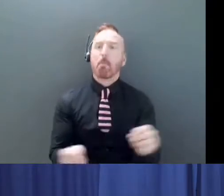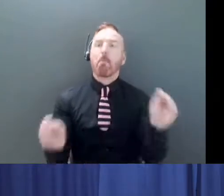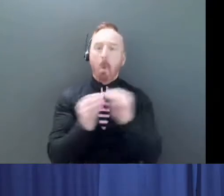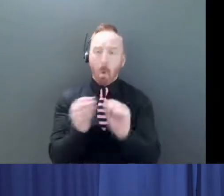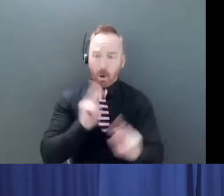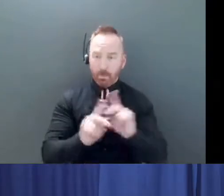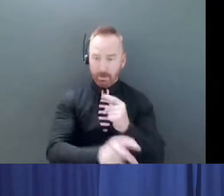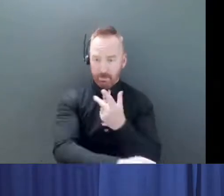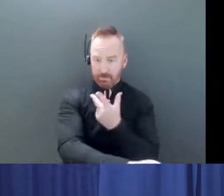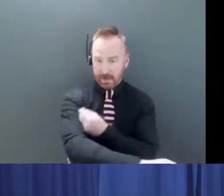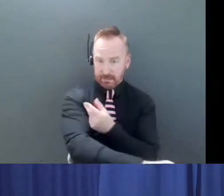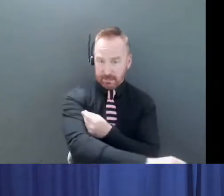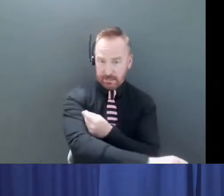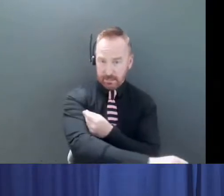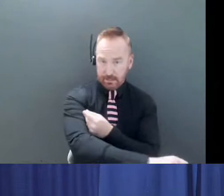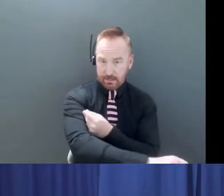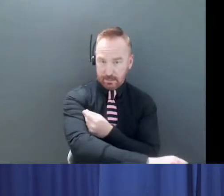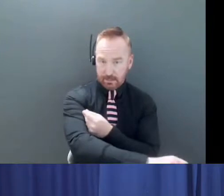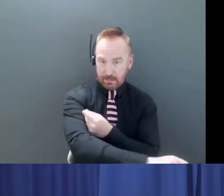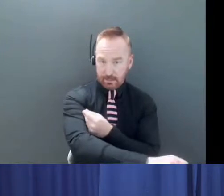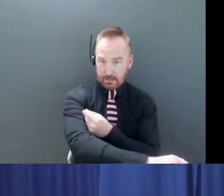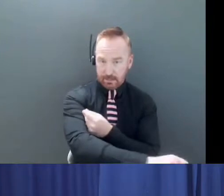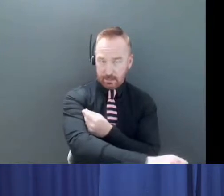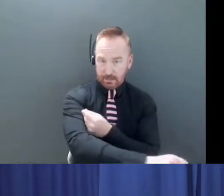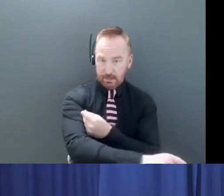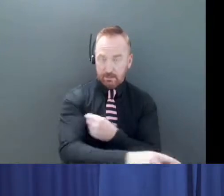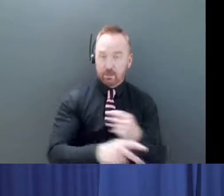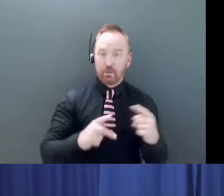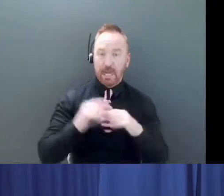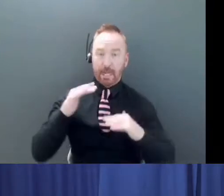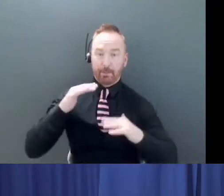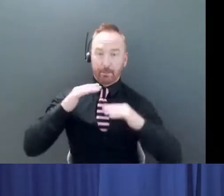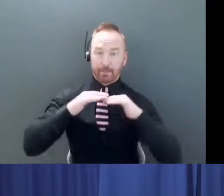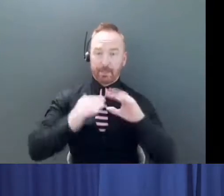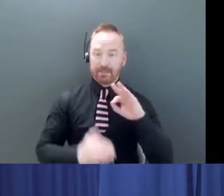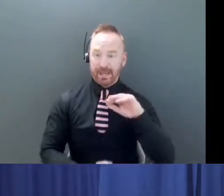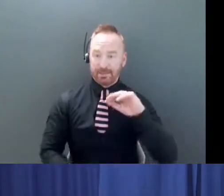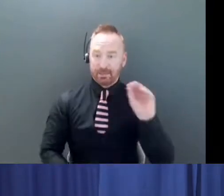our over 12 population.